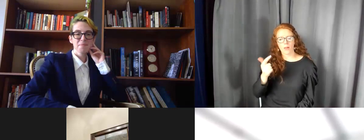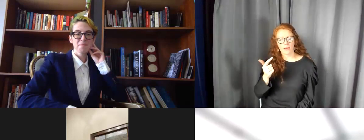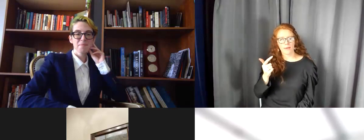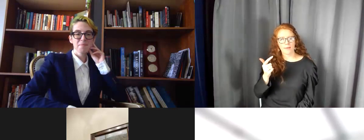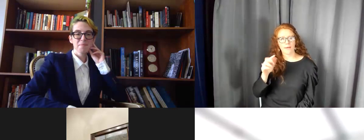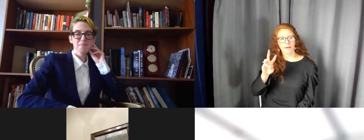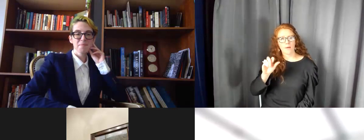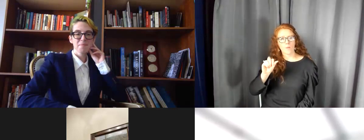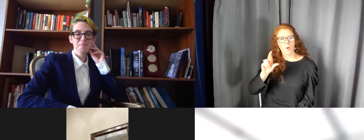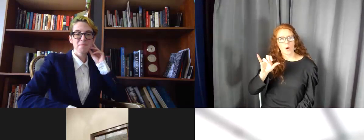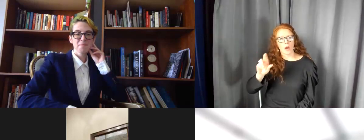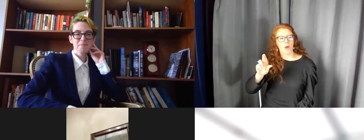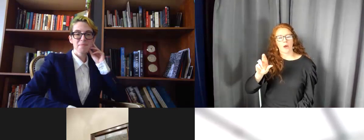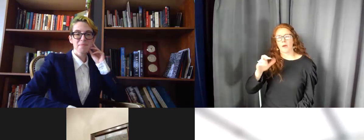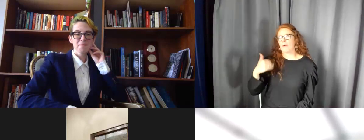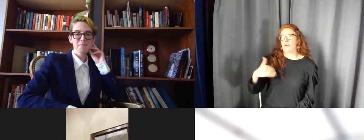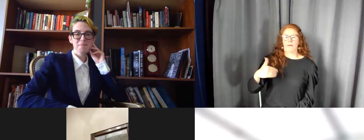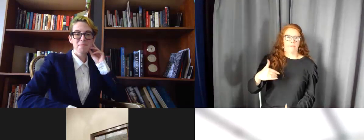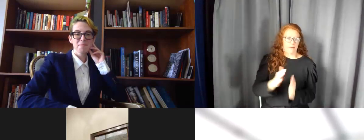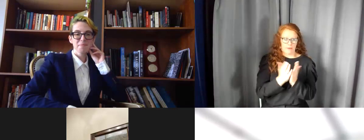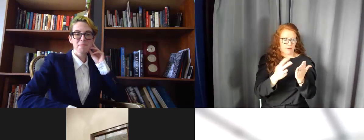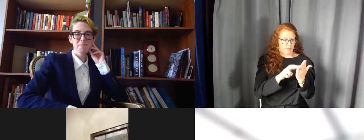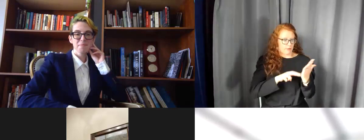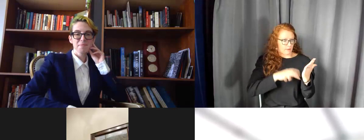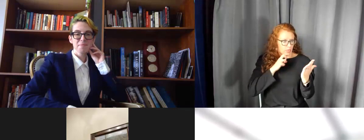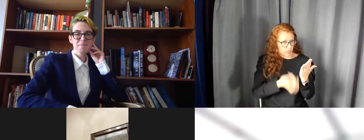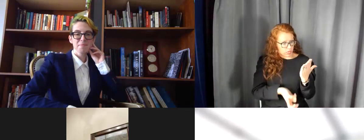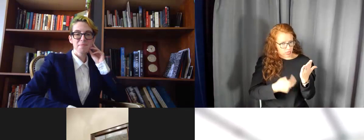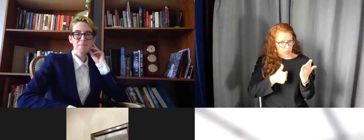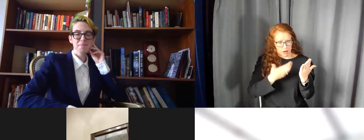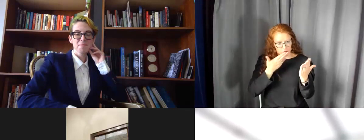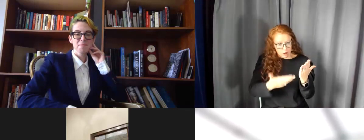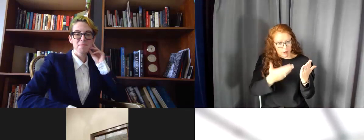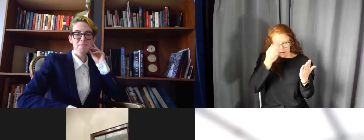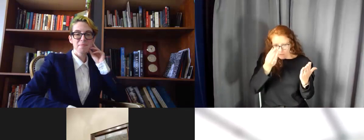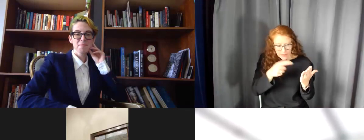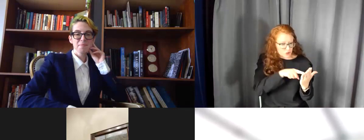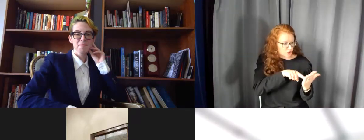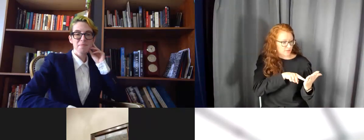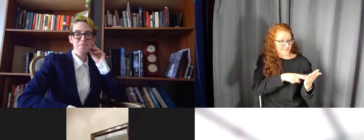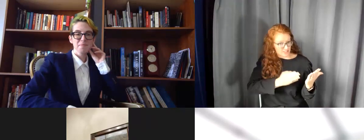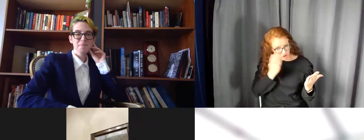Jordan Radford: It has a lot of great information, and it has a lot of suggestions, for where we can go from here.